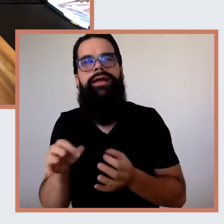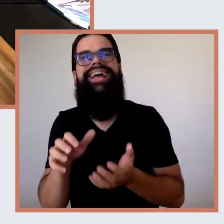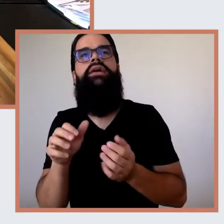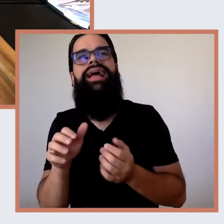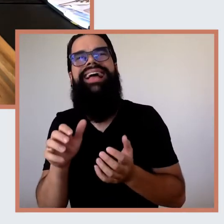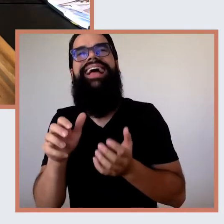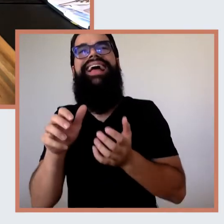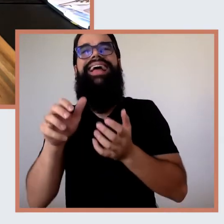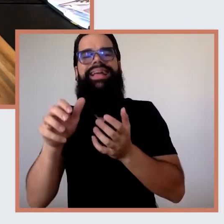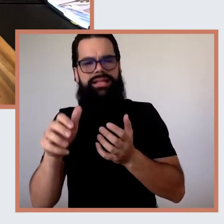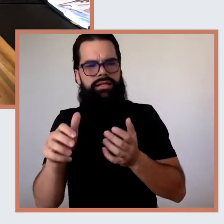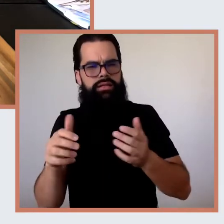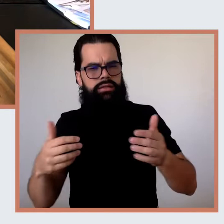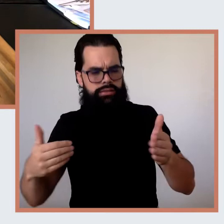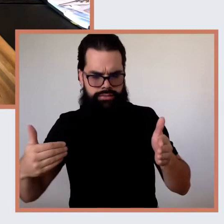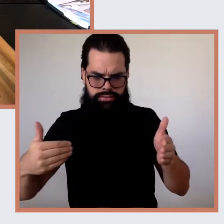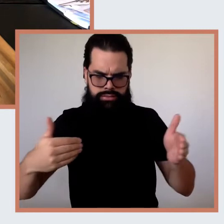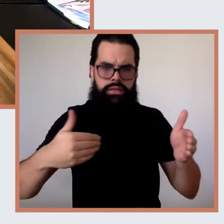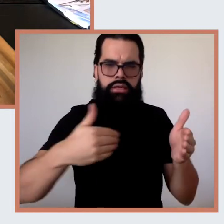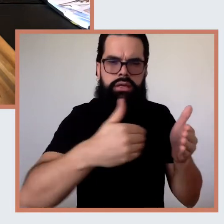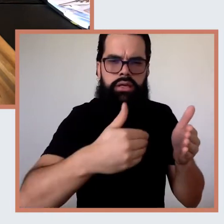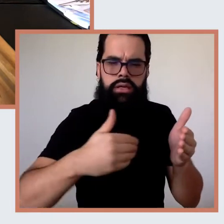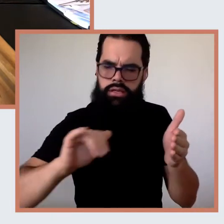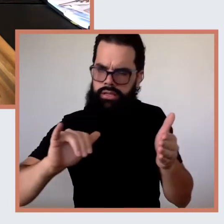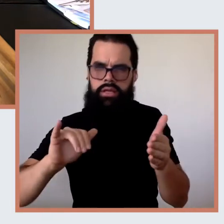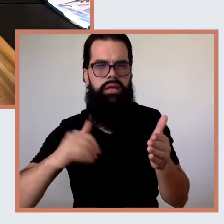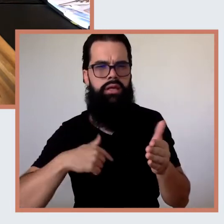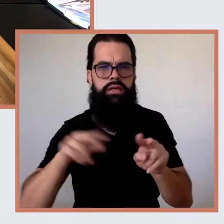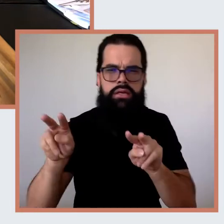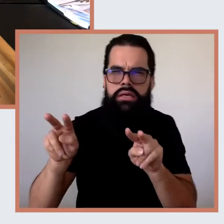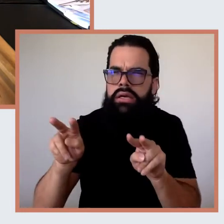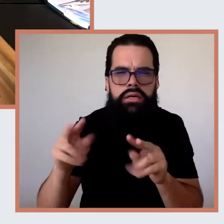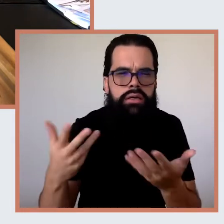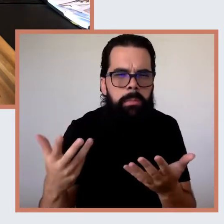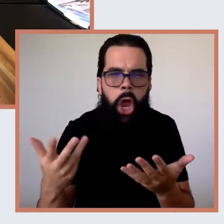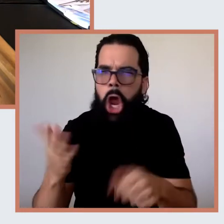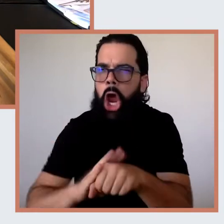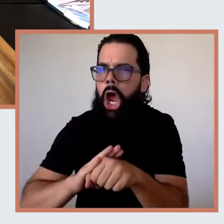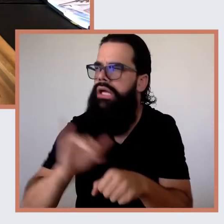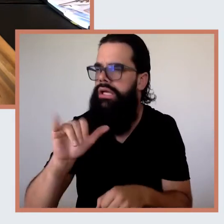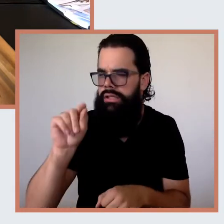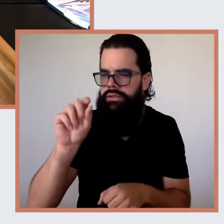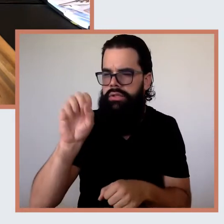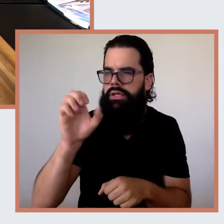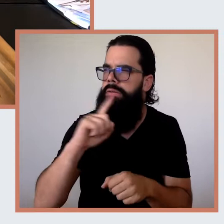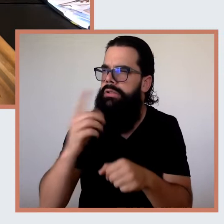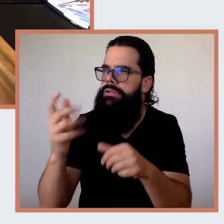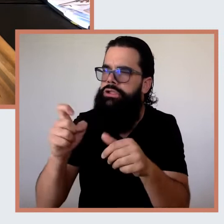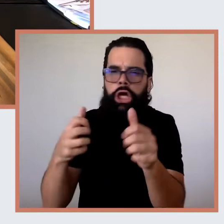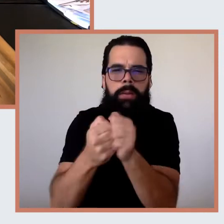what, are they not seeing the screen? What's going on? why are they, why are they laughing, like essentially 20 seconds after the jokes